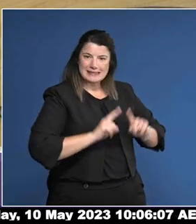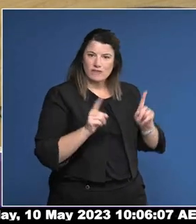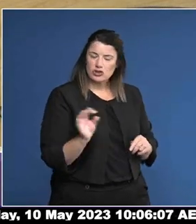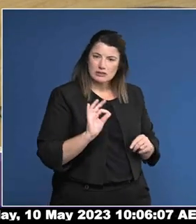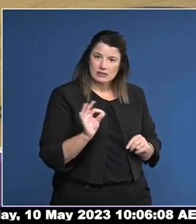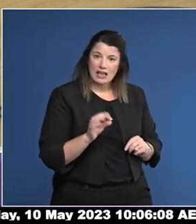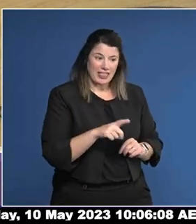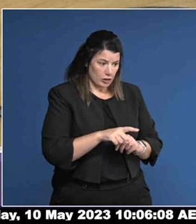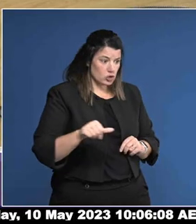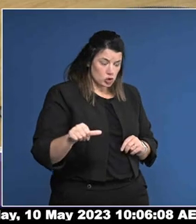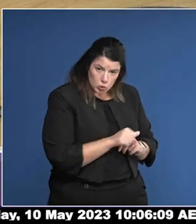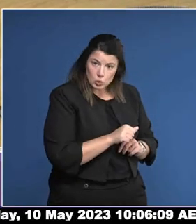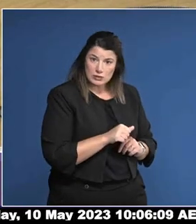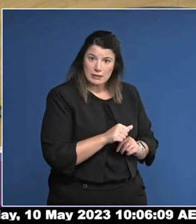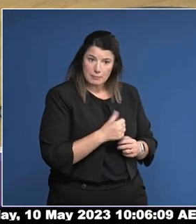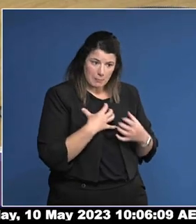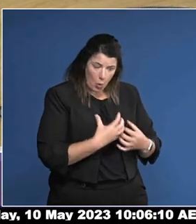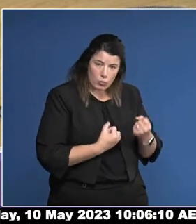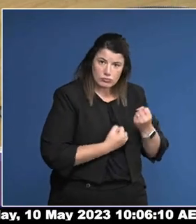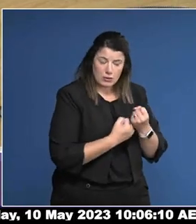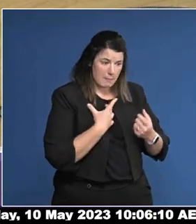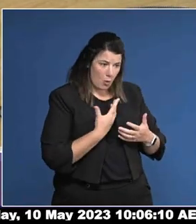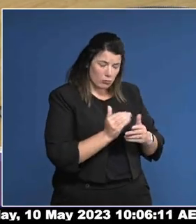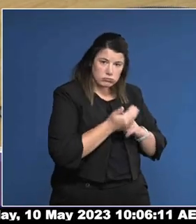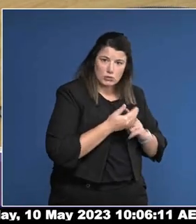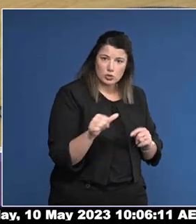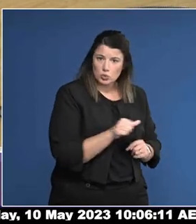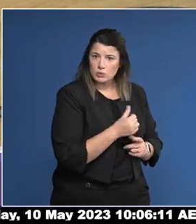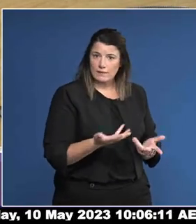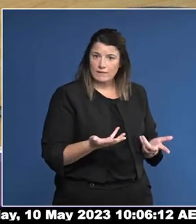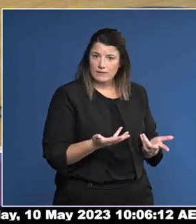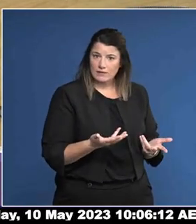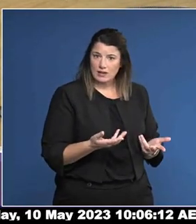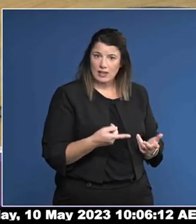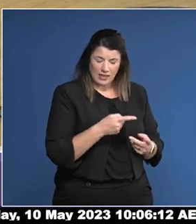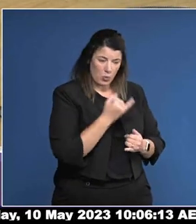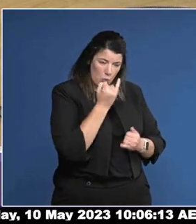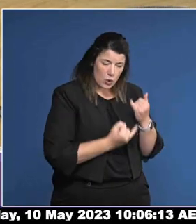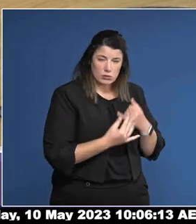Of course not. MS EASTMAN: - or expect to be subject to - Of course not. MS EASTMAN: - the level of violence, abuse, neglect and deprivation of their rights.